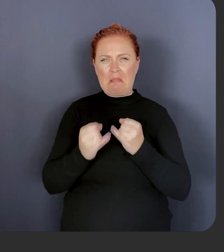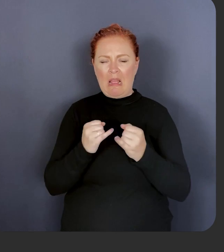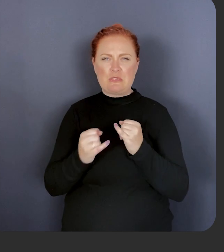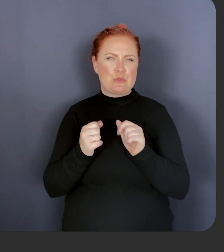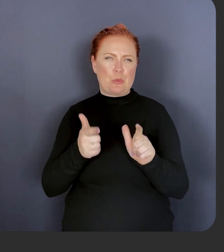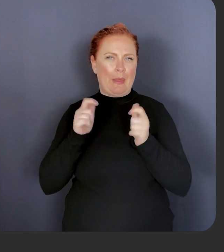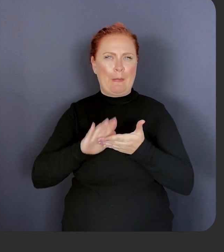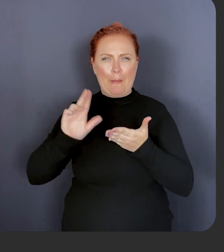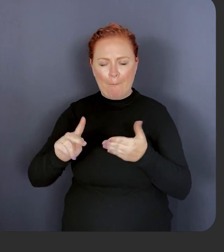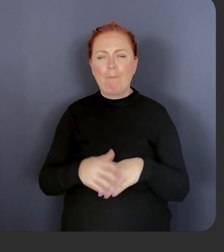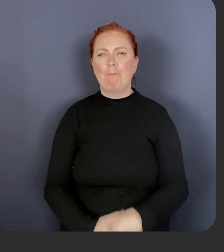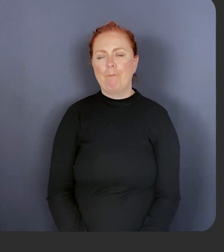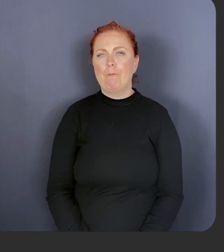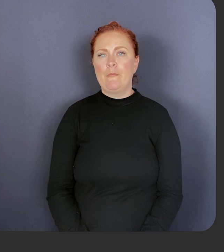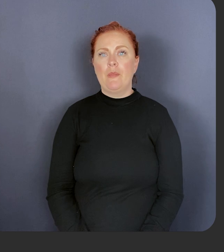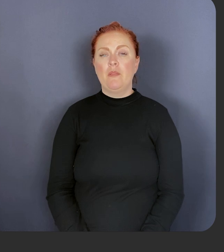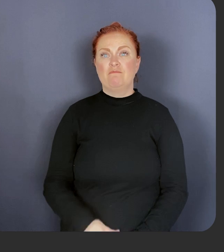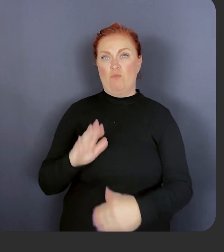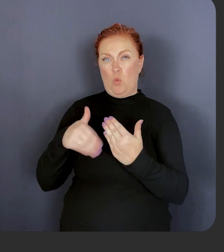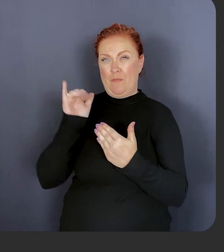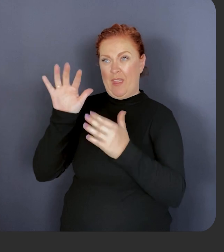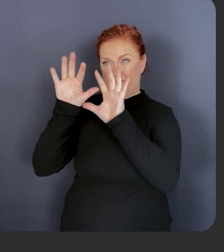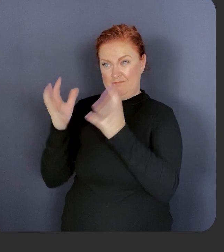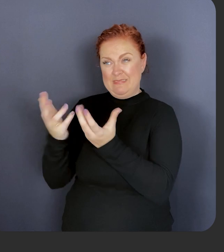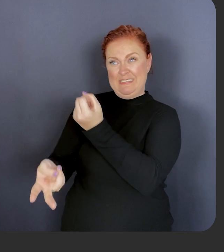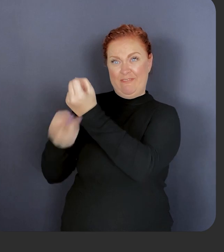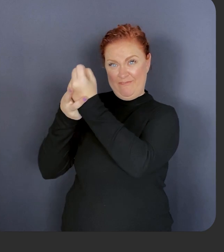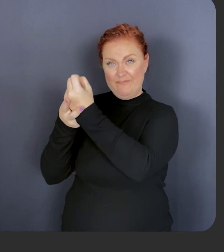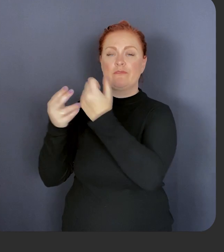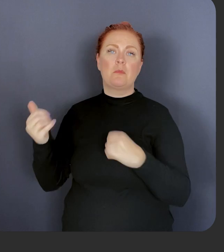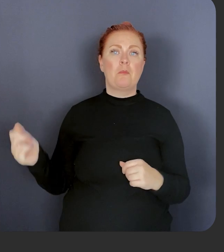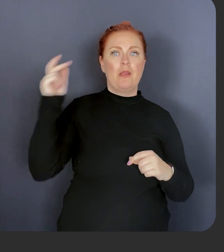is just a quick little cleanup. And if I save all of that and I go back,